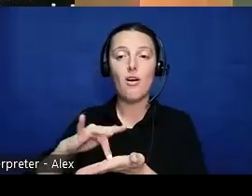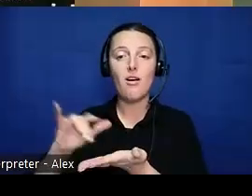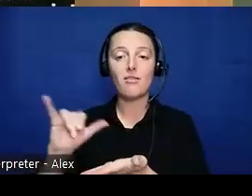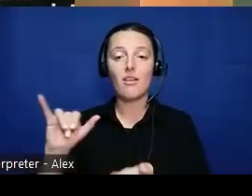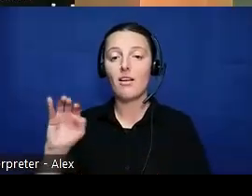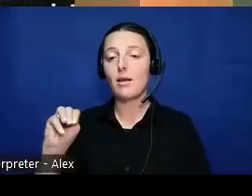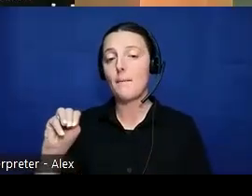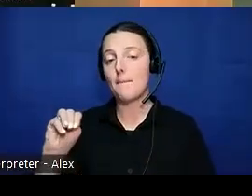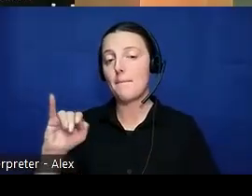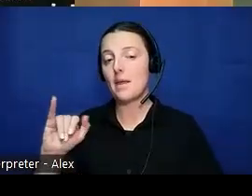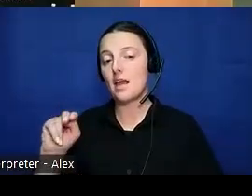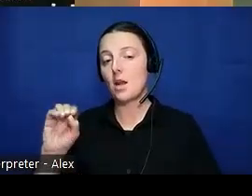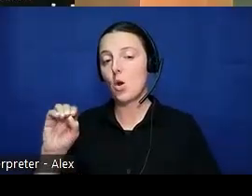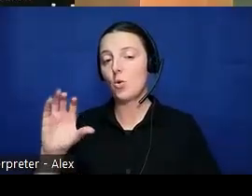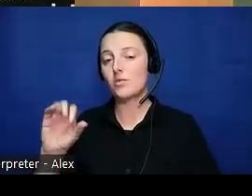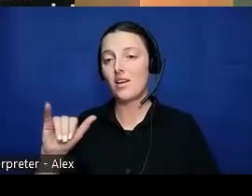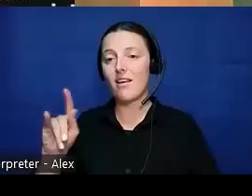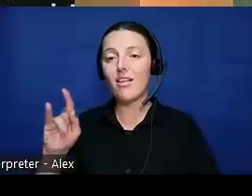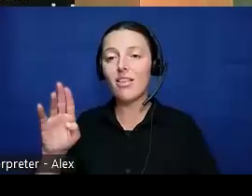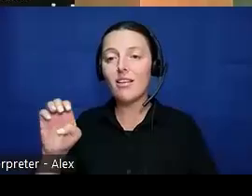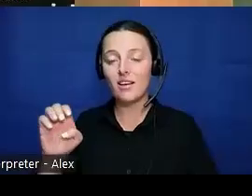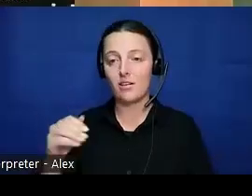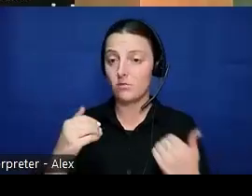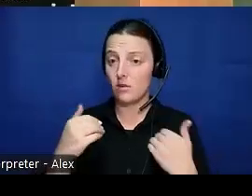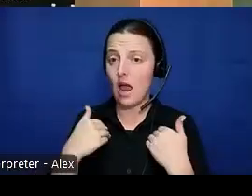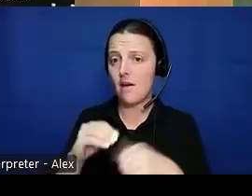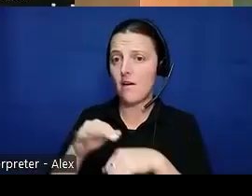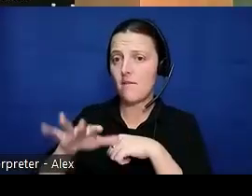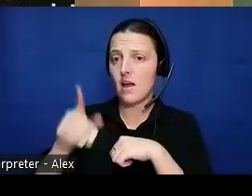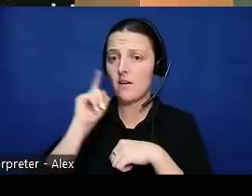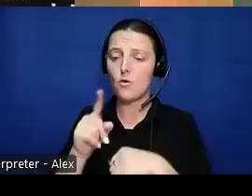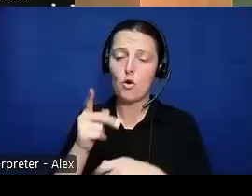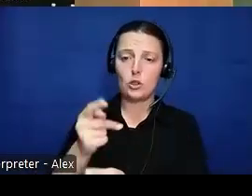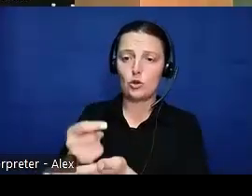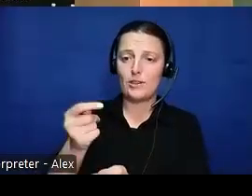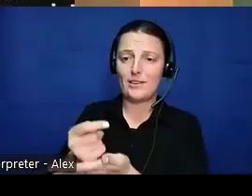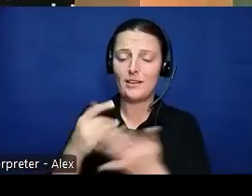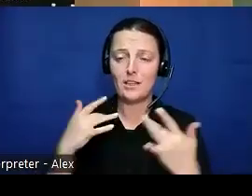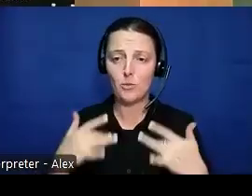have an effect on you know treating depression. We actually use metaycan all the time in uh in